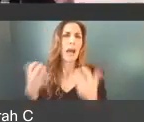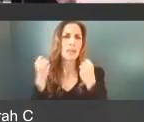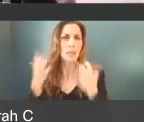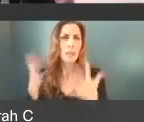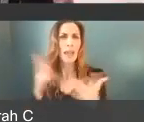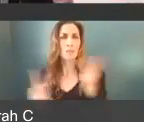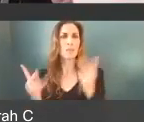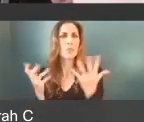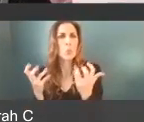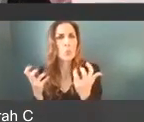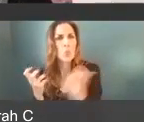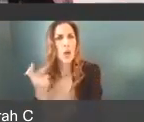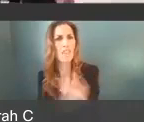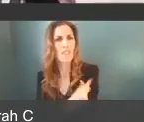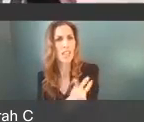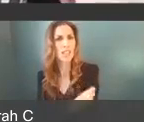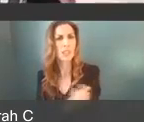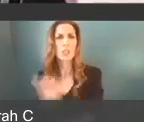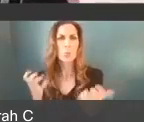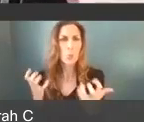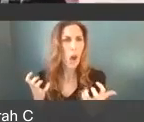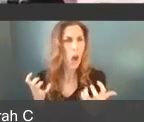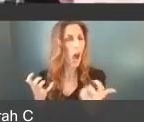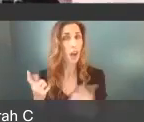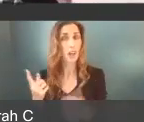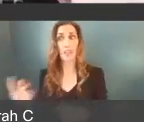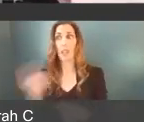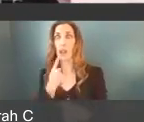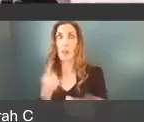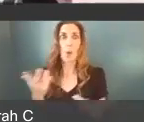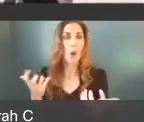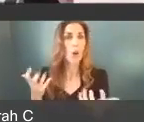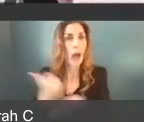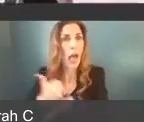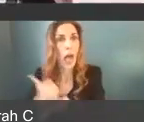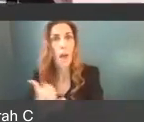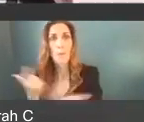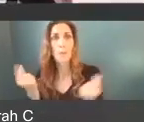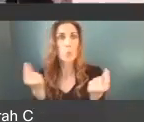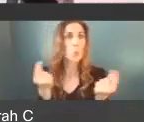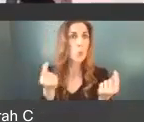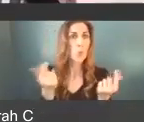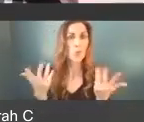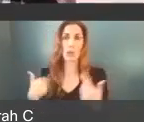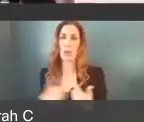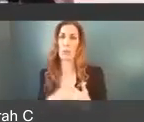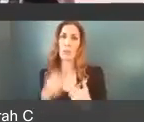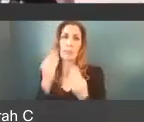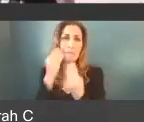vaccinated and looking to us for help and we have, you know, conveyed in every way that we knew how